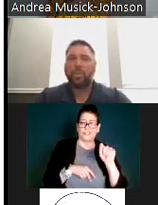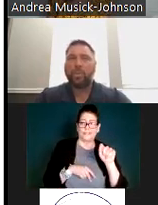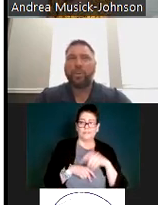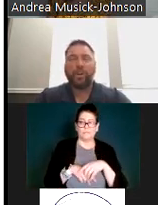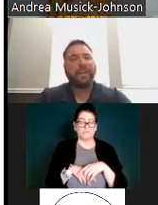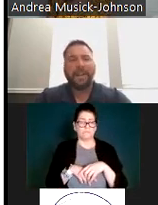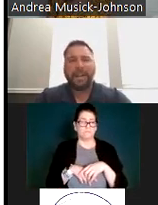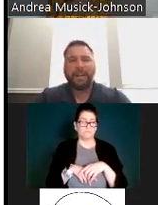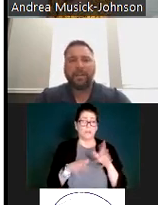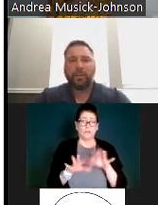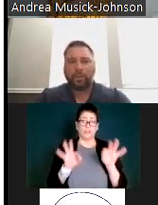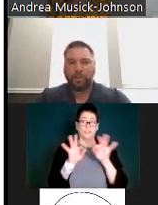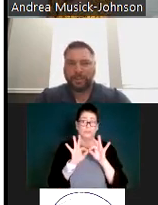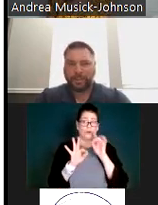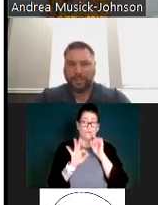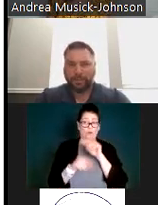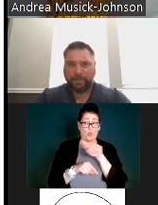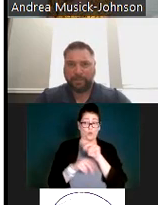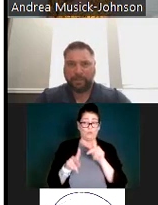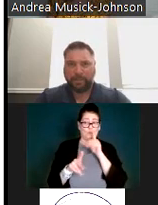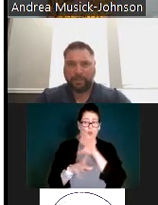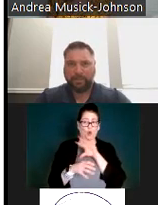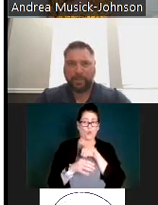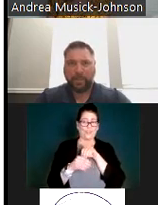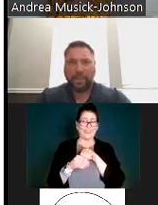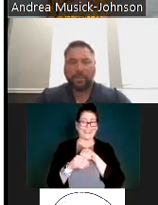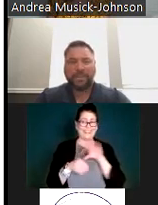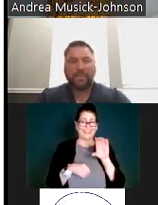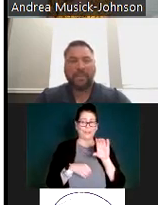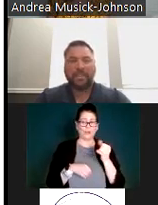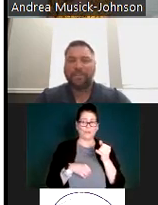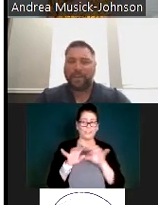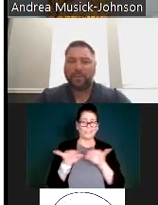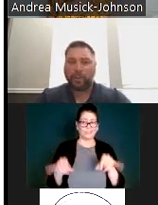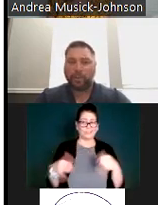recurrently in the criminal justice system. It will save a list of offenders for you,